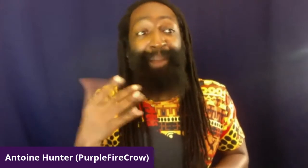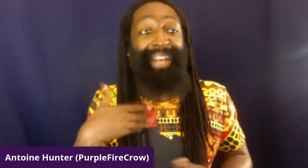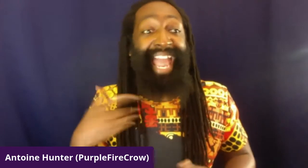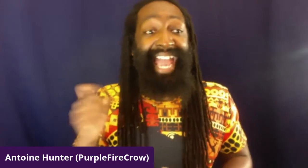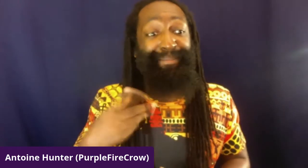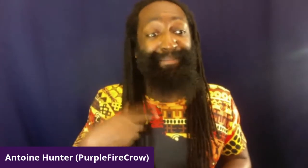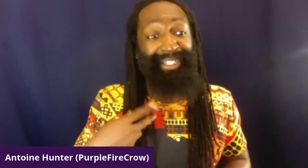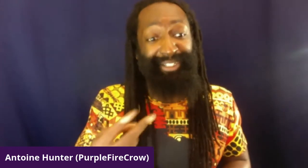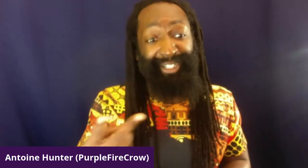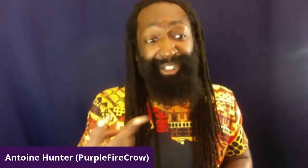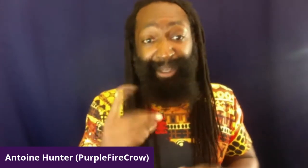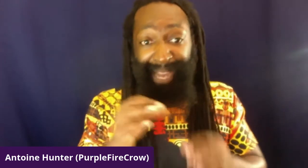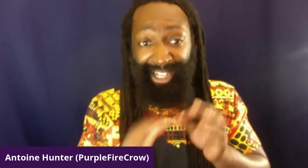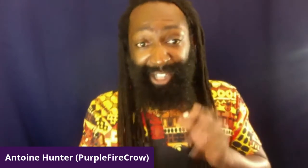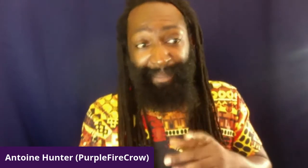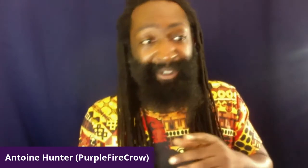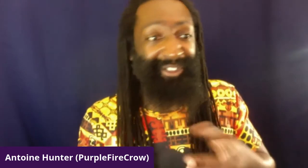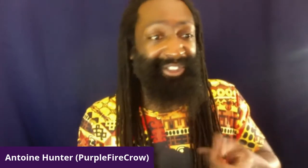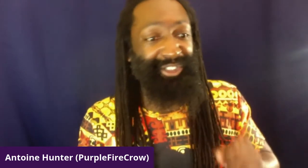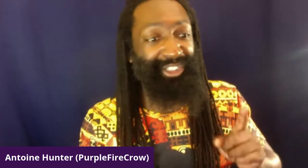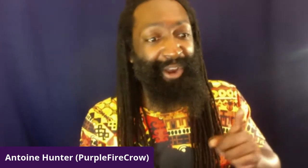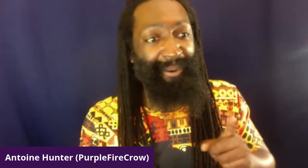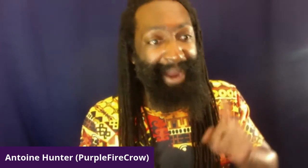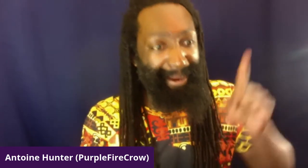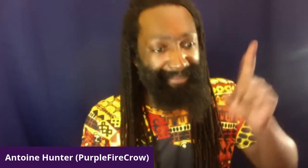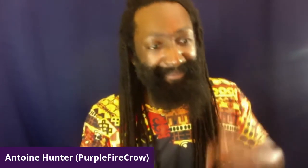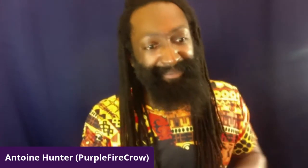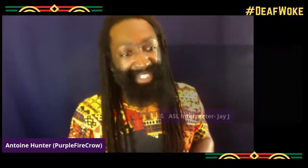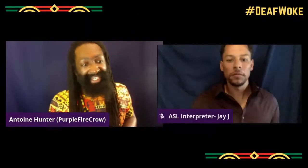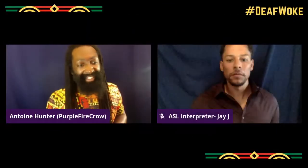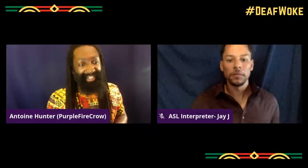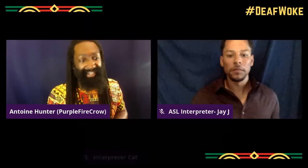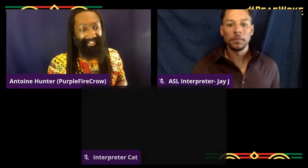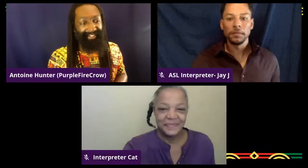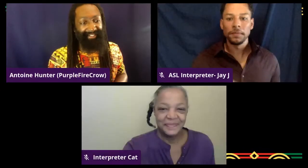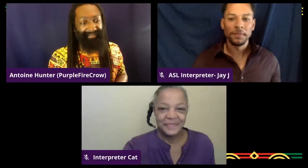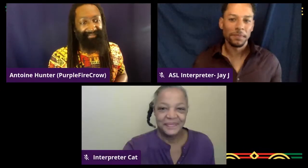So I'm gonna ask my interpreter to show up. Yeah.